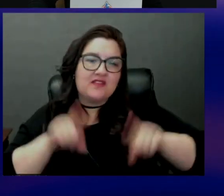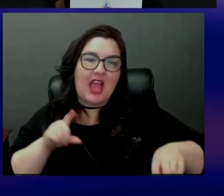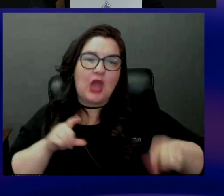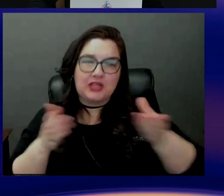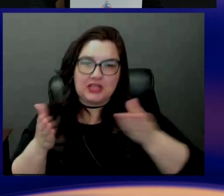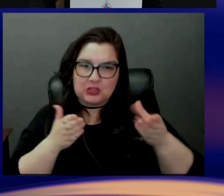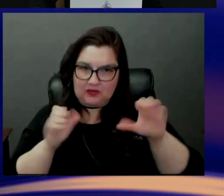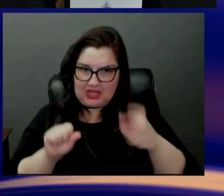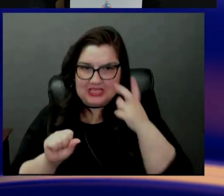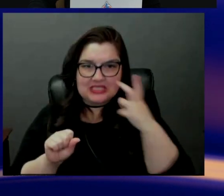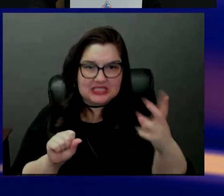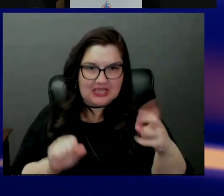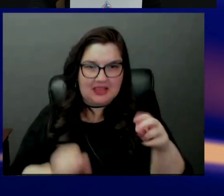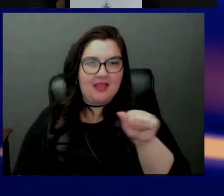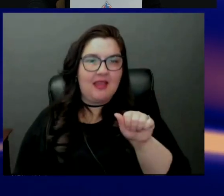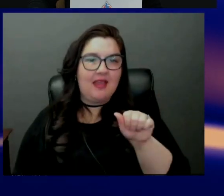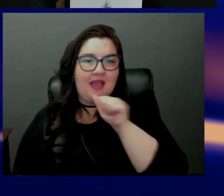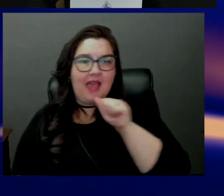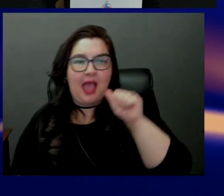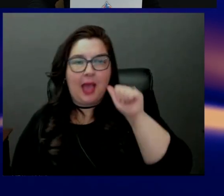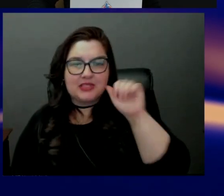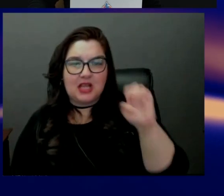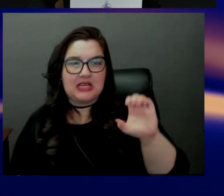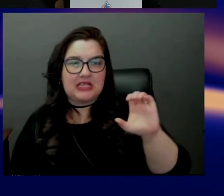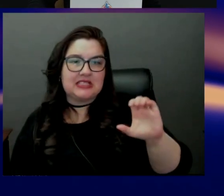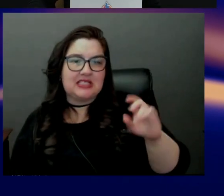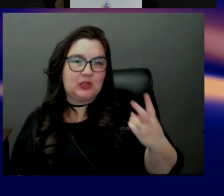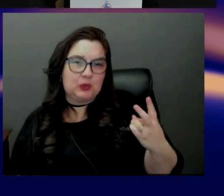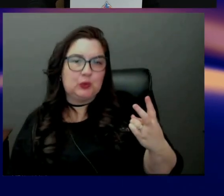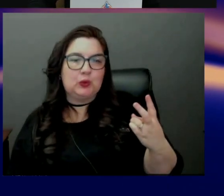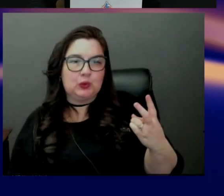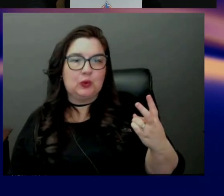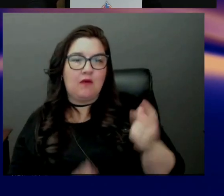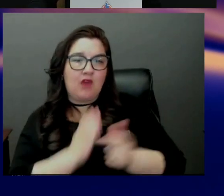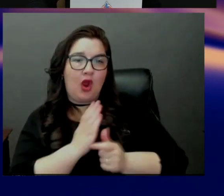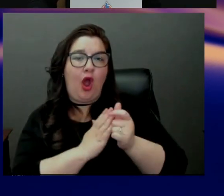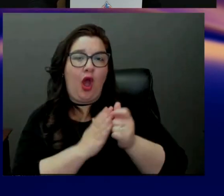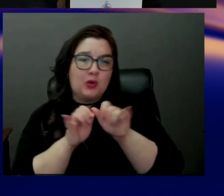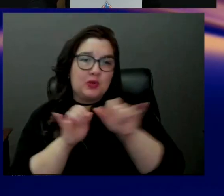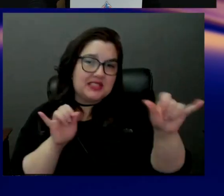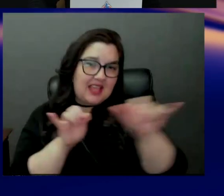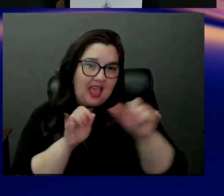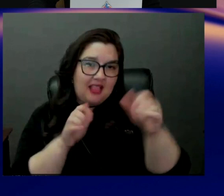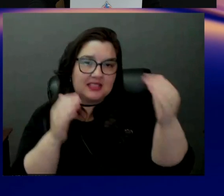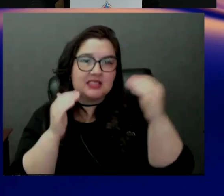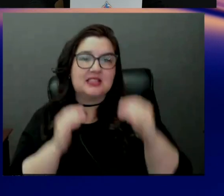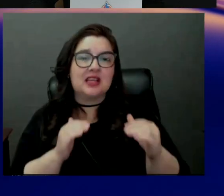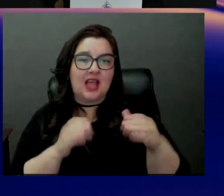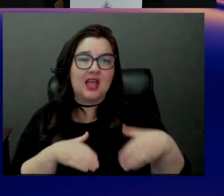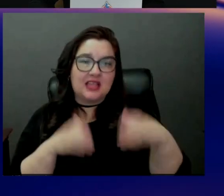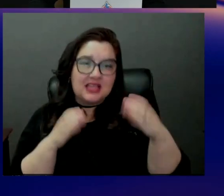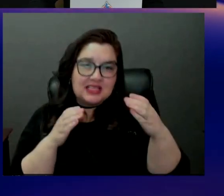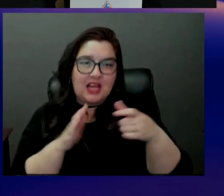for Amazon EC2 auto scaling FAQs, Amazon EC2 container registry FAQs. And we go into more details